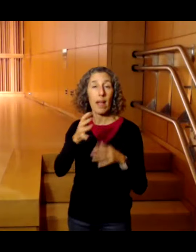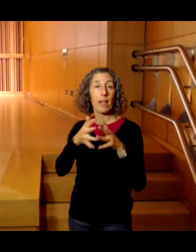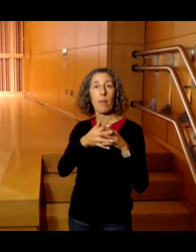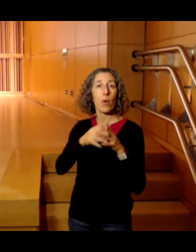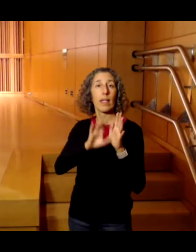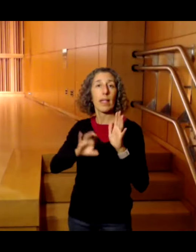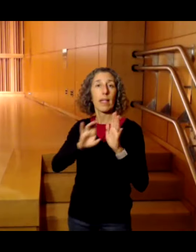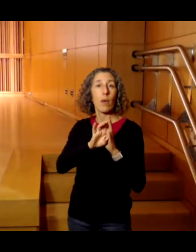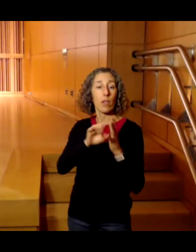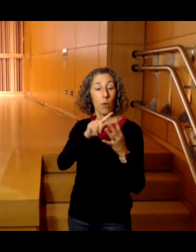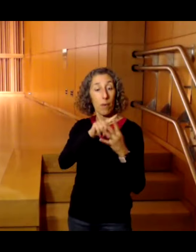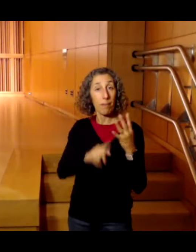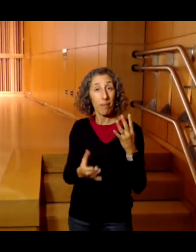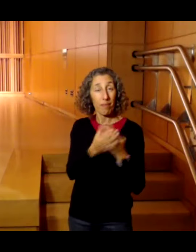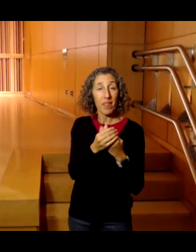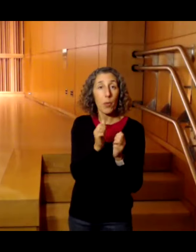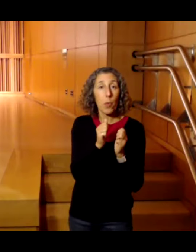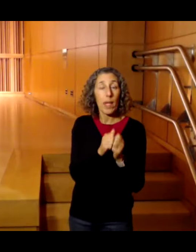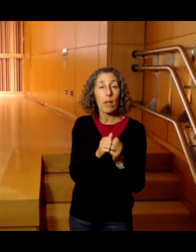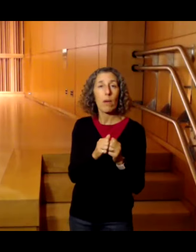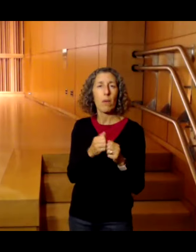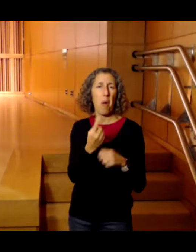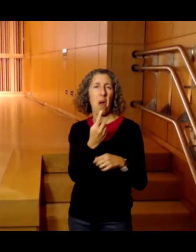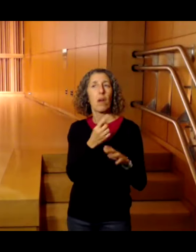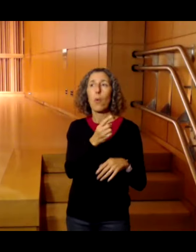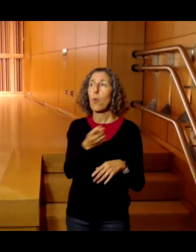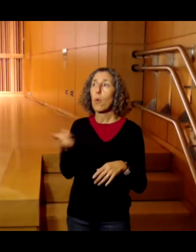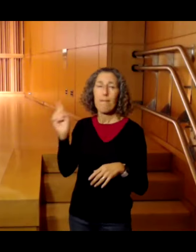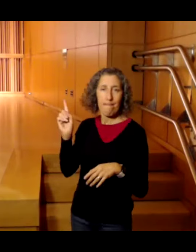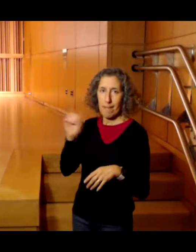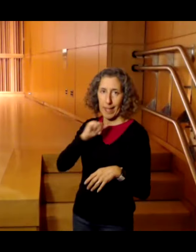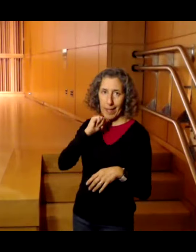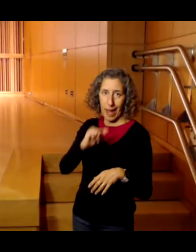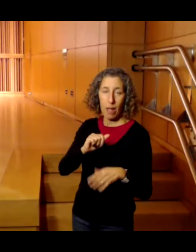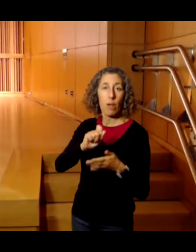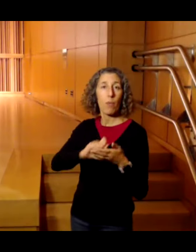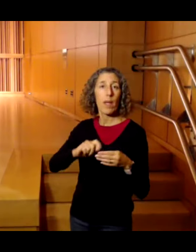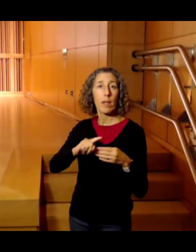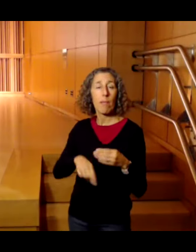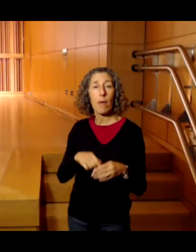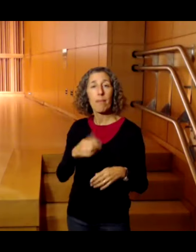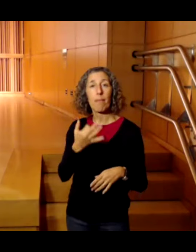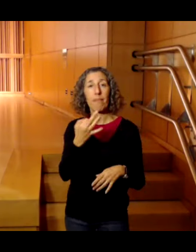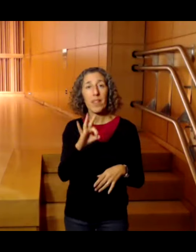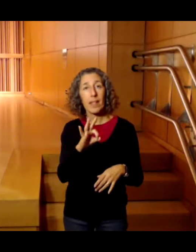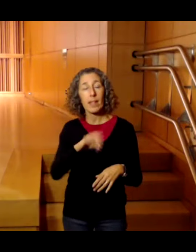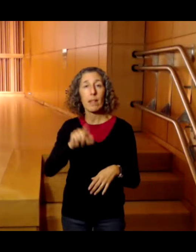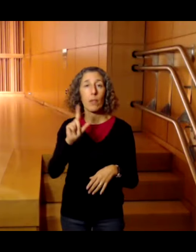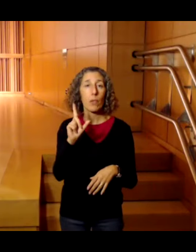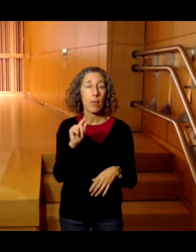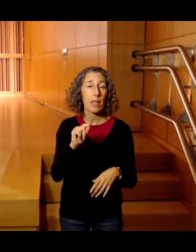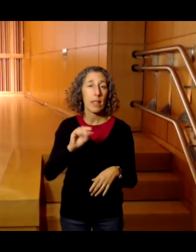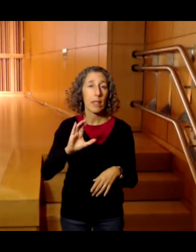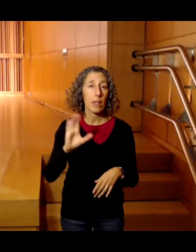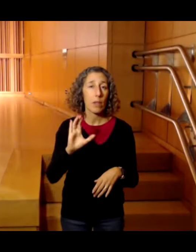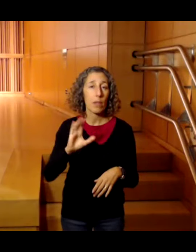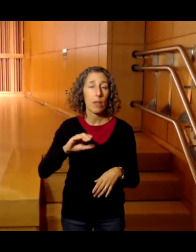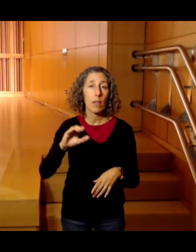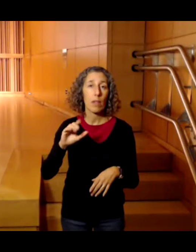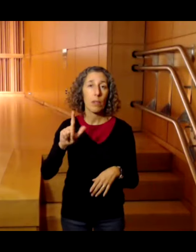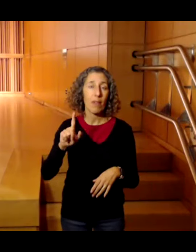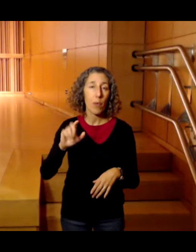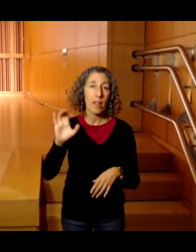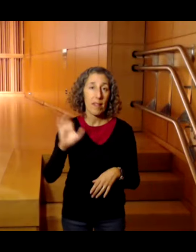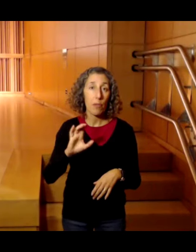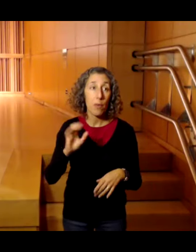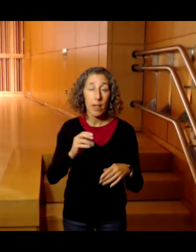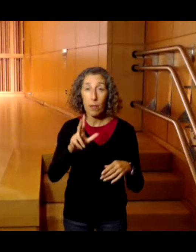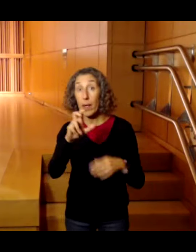No one else has written about 19th, 20th. 21st century black life and art, about the intricate overlays of race.